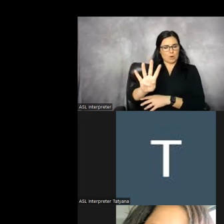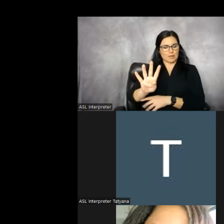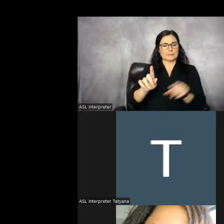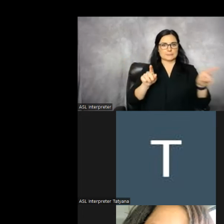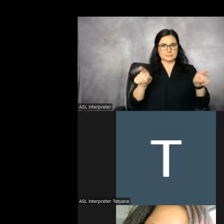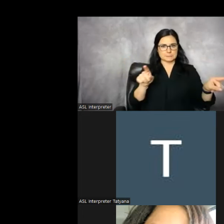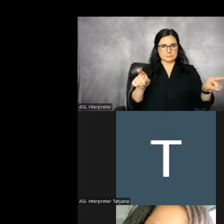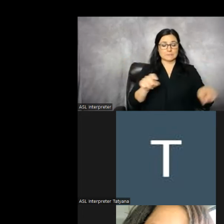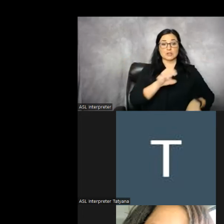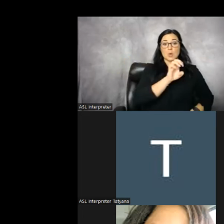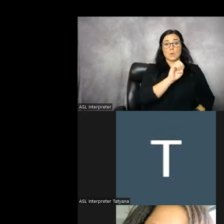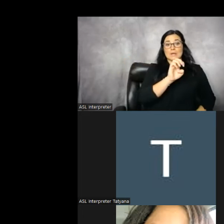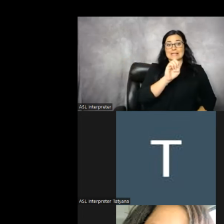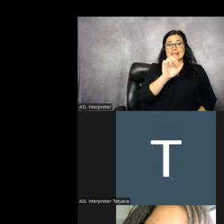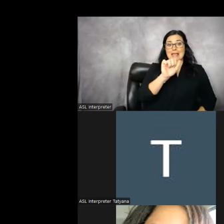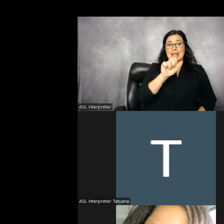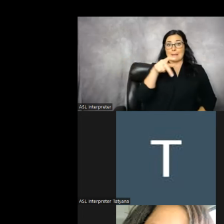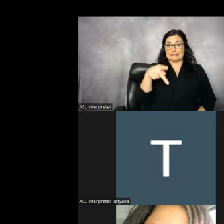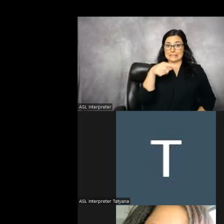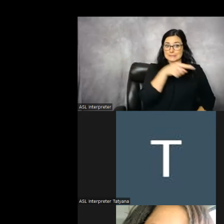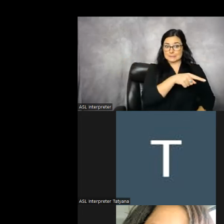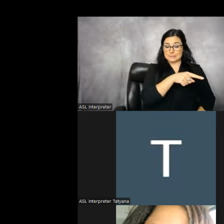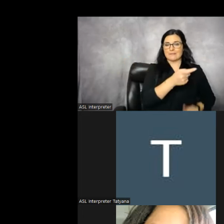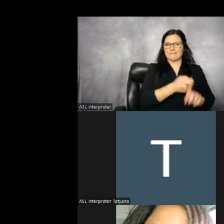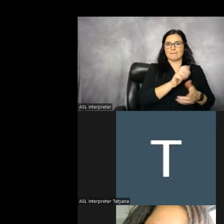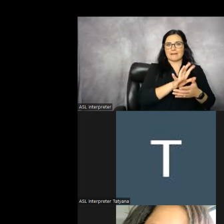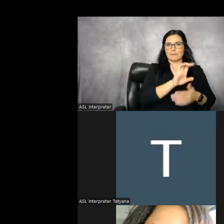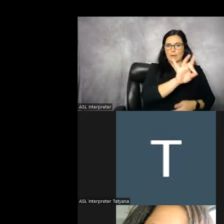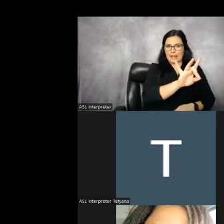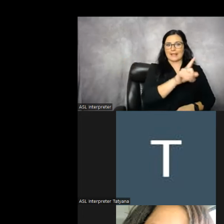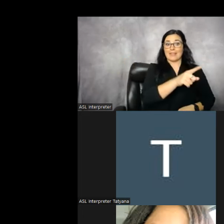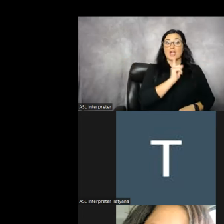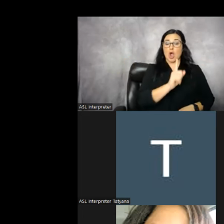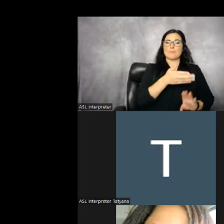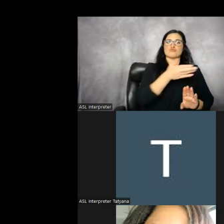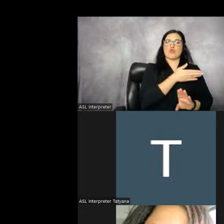they're fundamentally, they're proactive. They require the identification